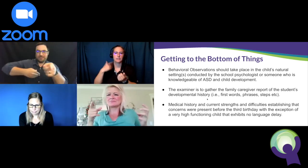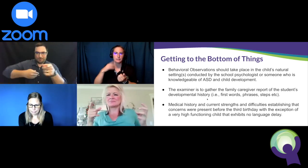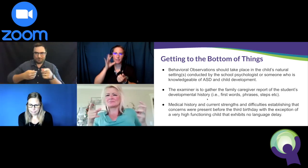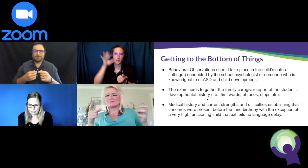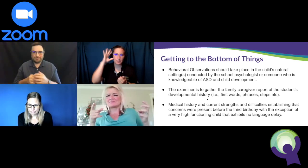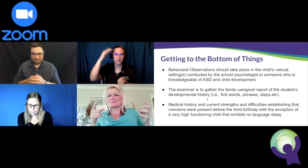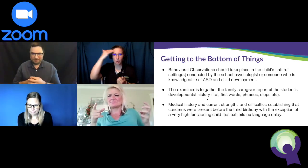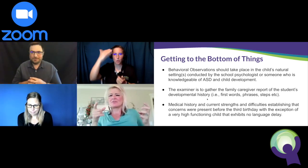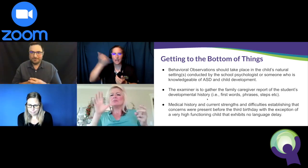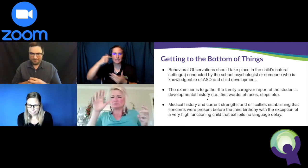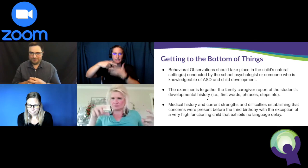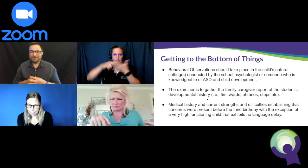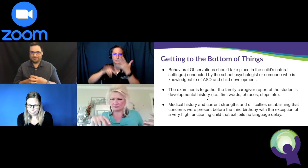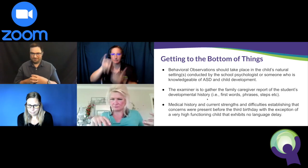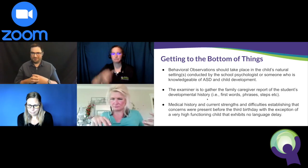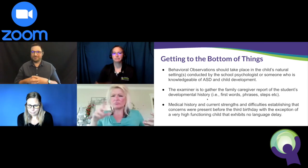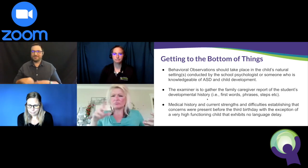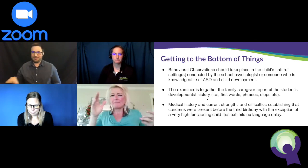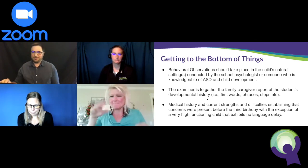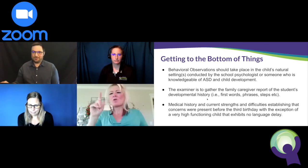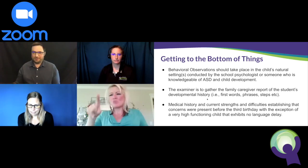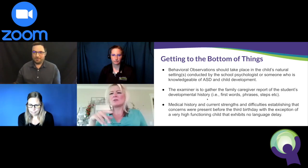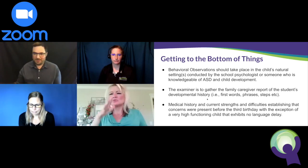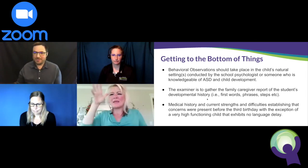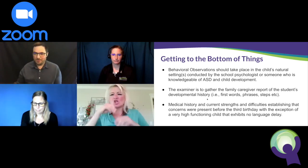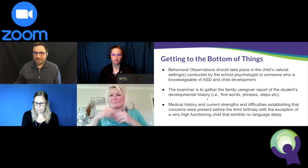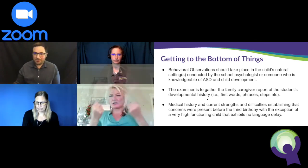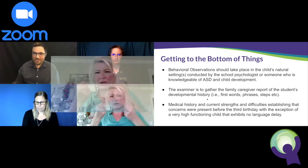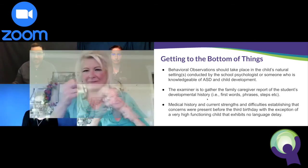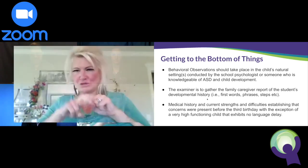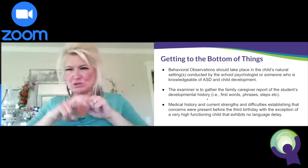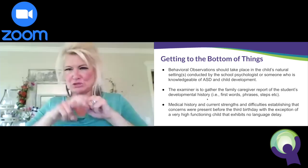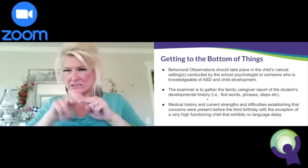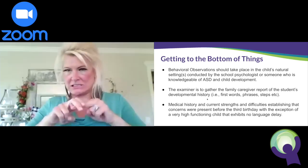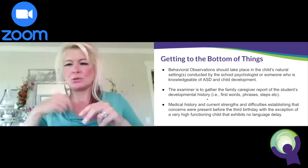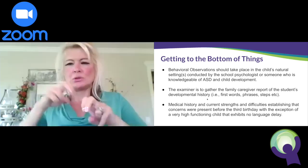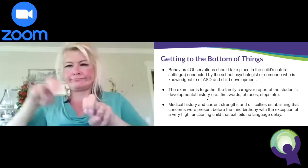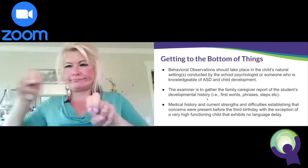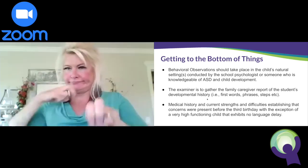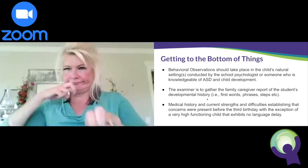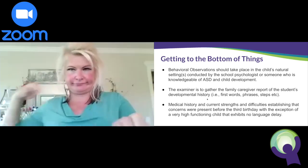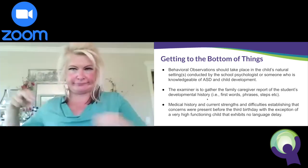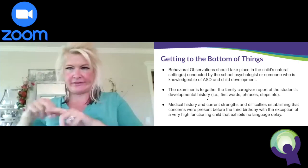Parents know best, okay. Yes,